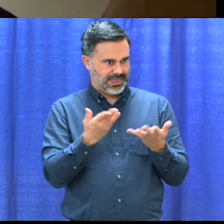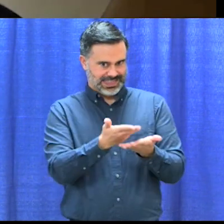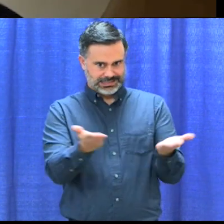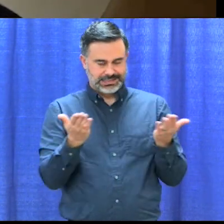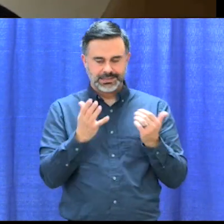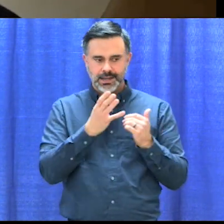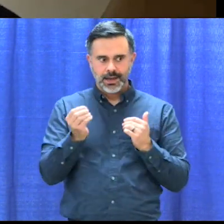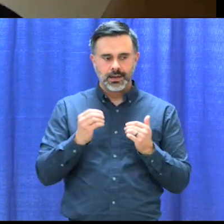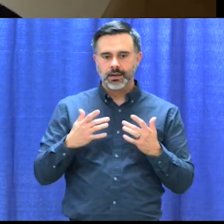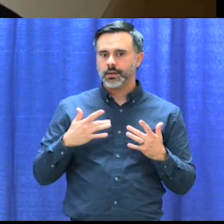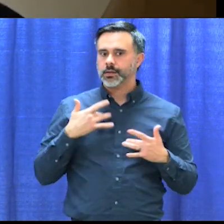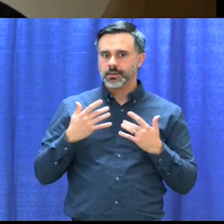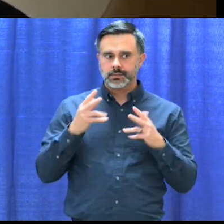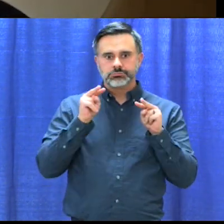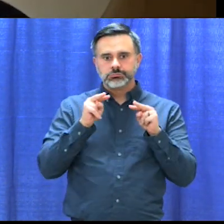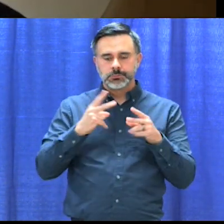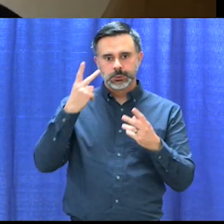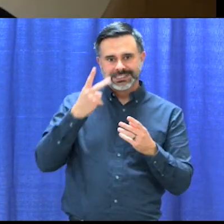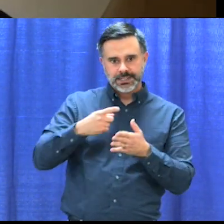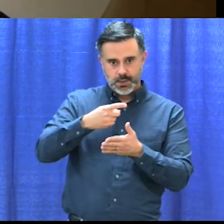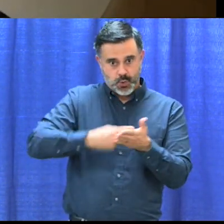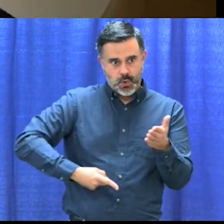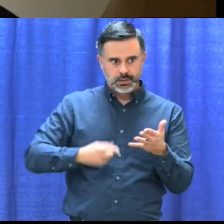be done to help address this problem.